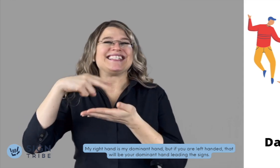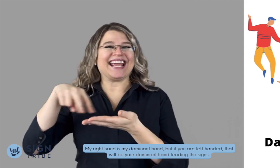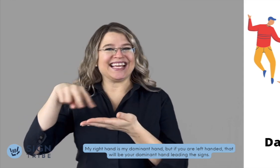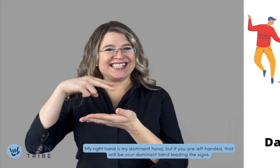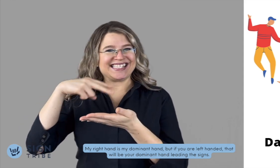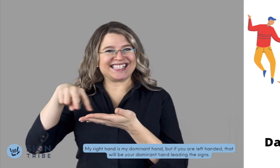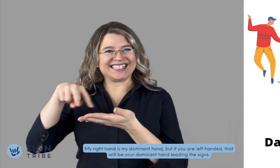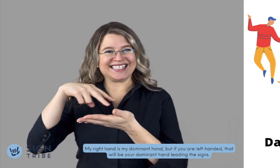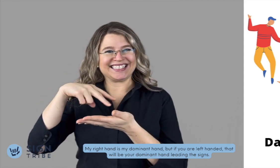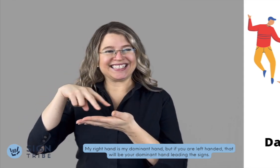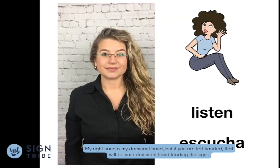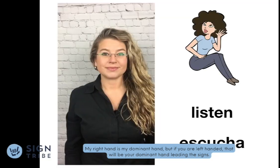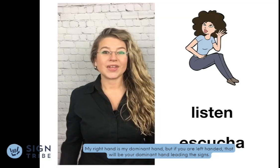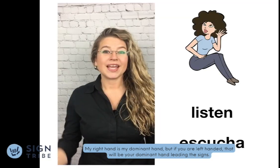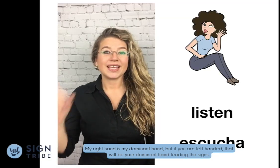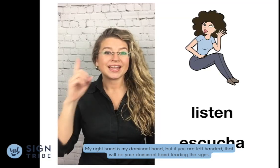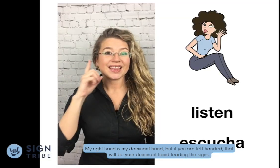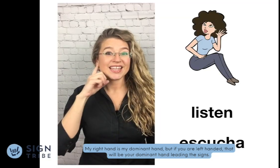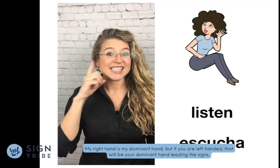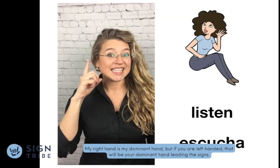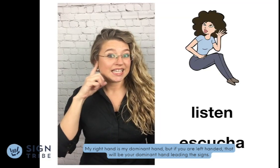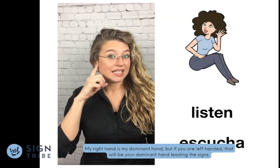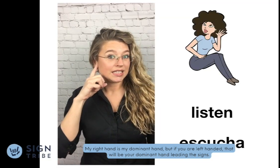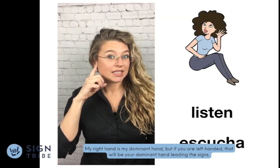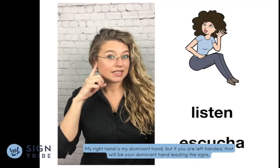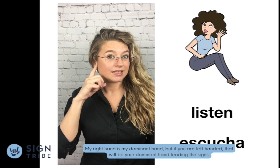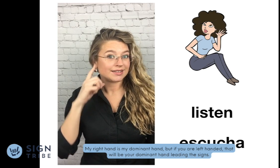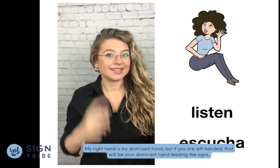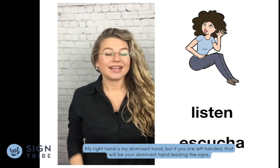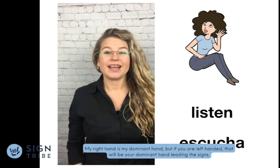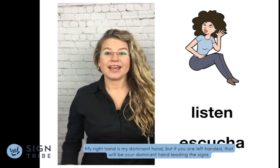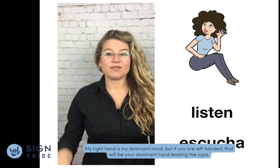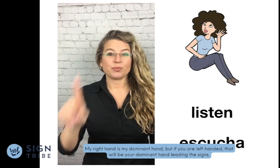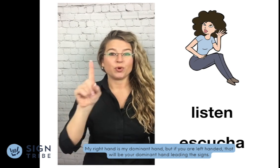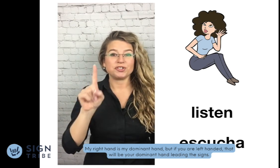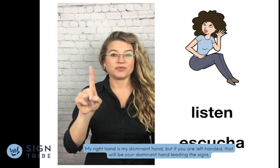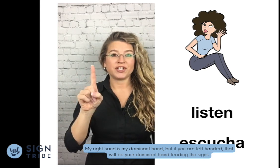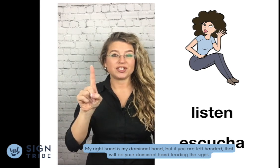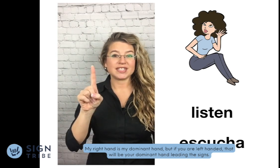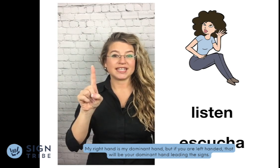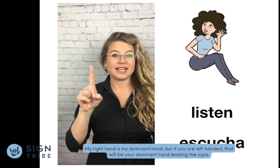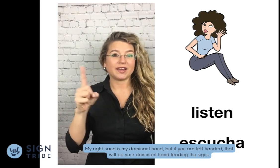Dance. Listen. Have your pointer finger sticking up,